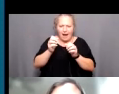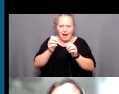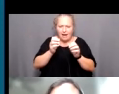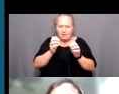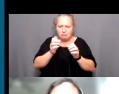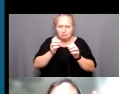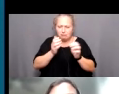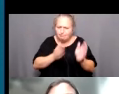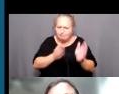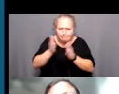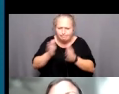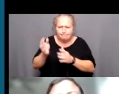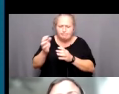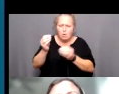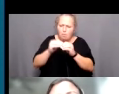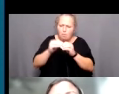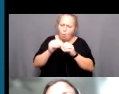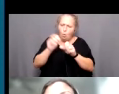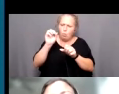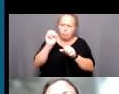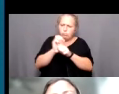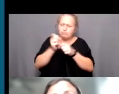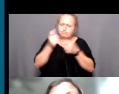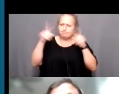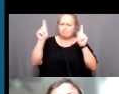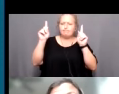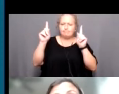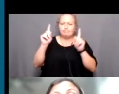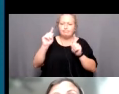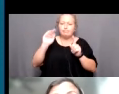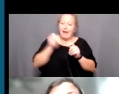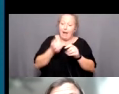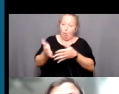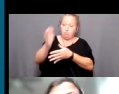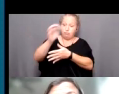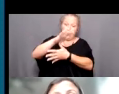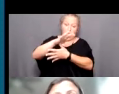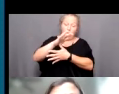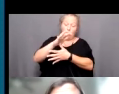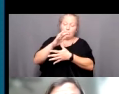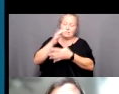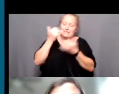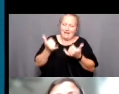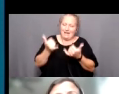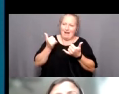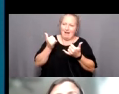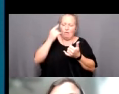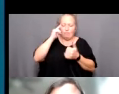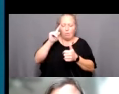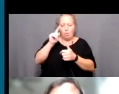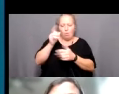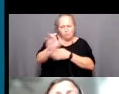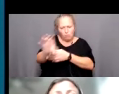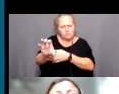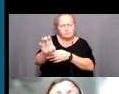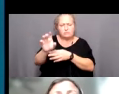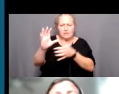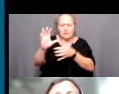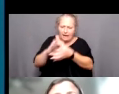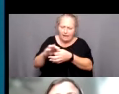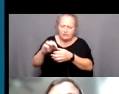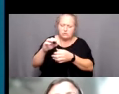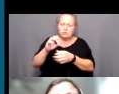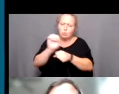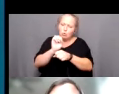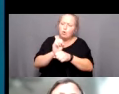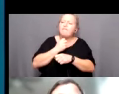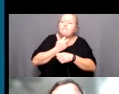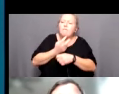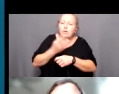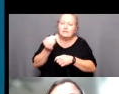So that's that's sort of where our priorities are moving in the enforcement space connected to worker voice and breaking down inequity.